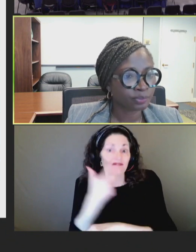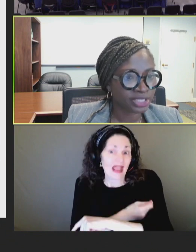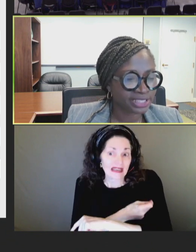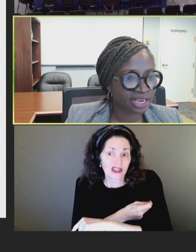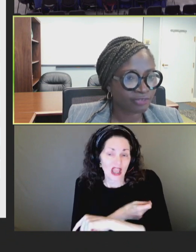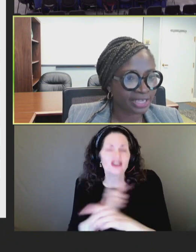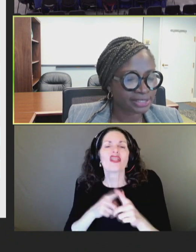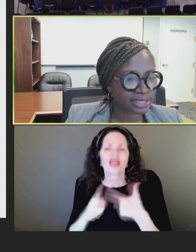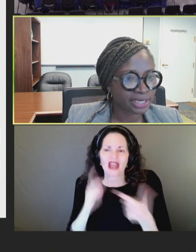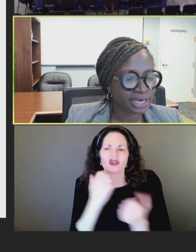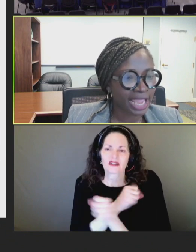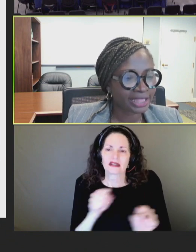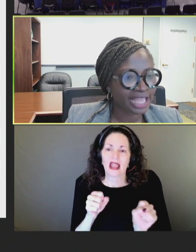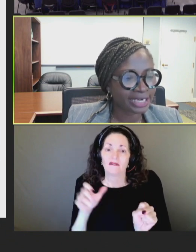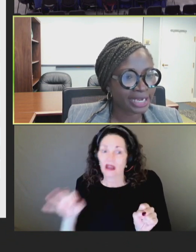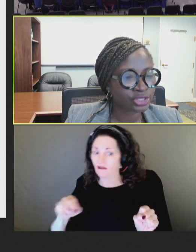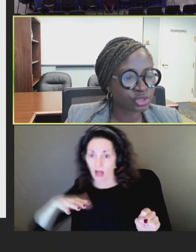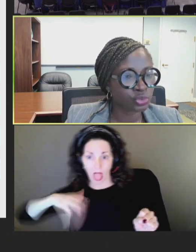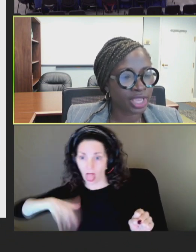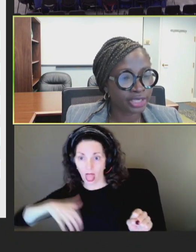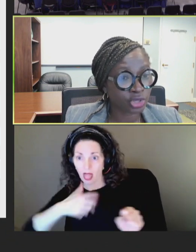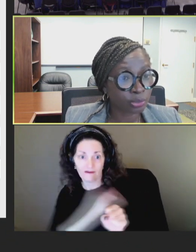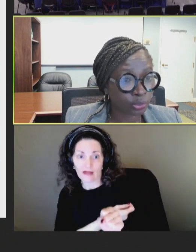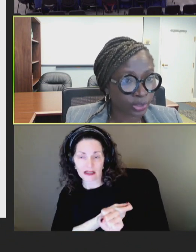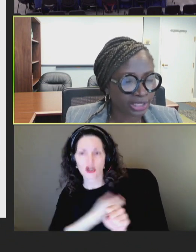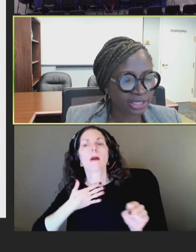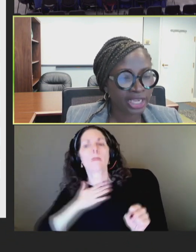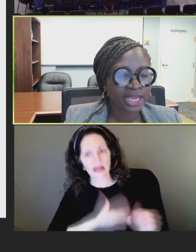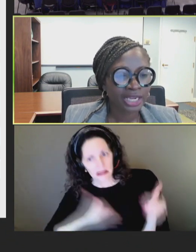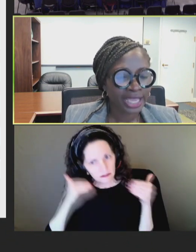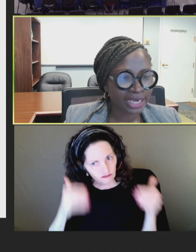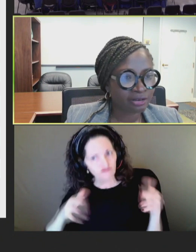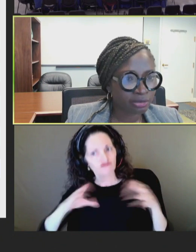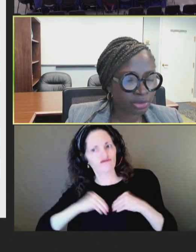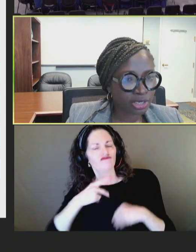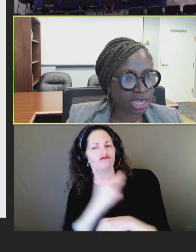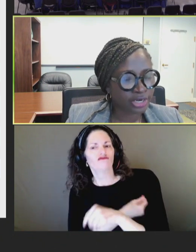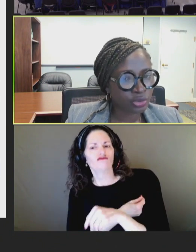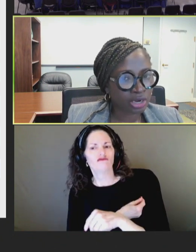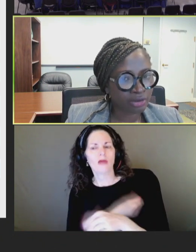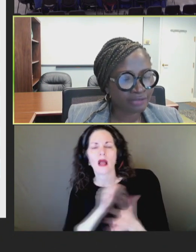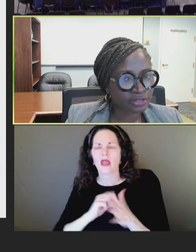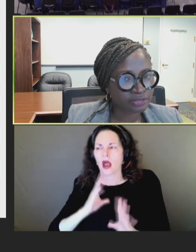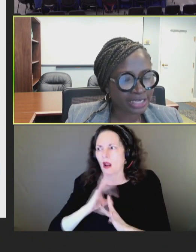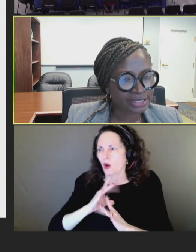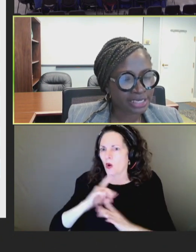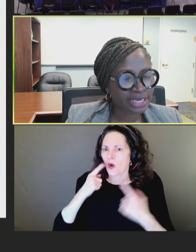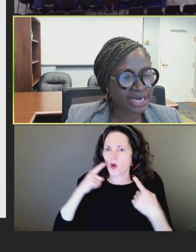please get vaccinated. And that led to a double win, getting new arrivals vaccinated